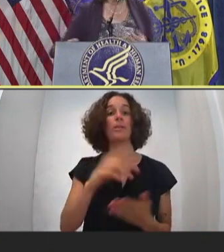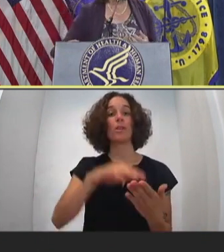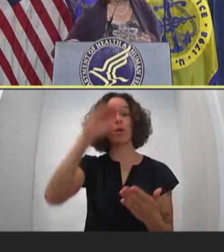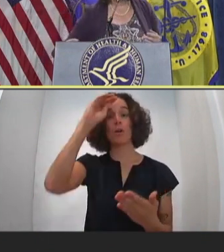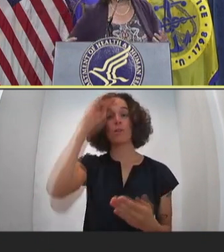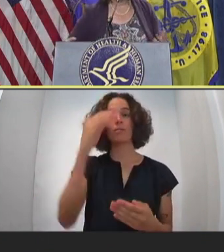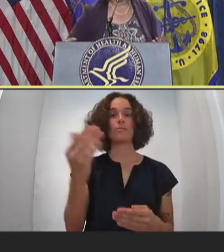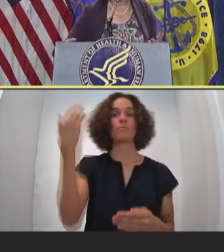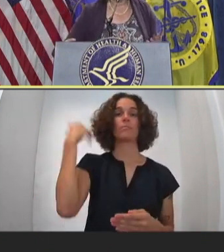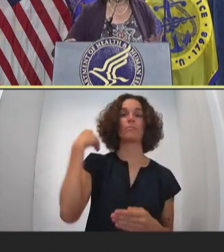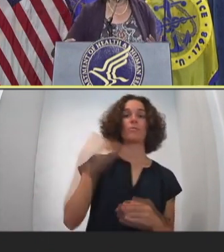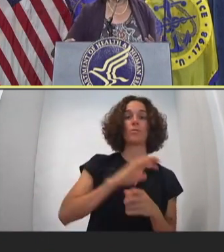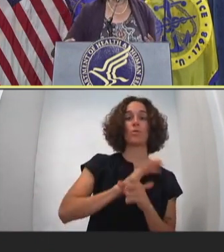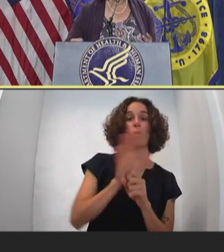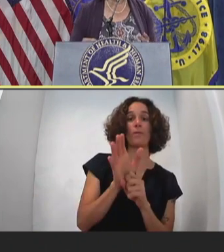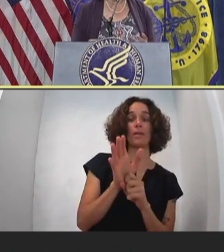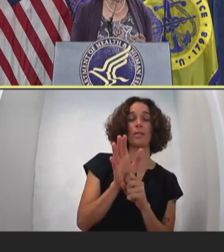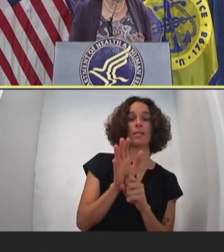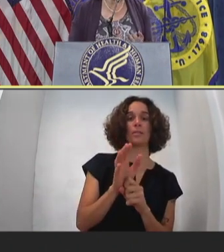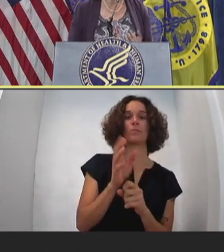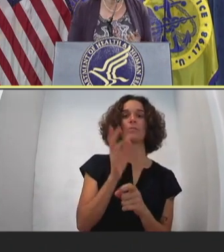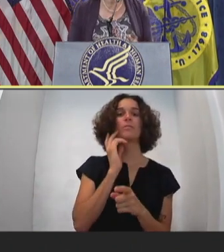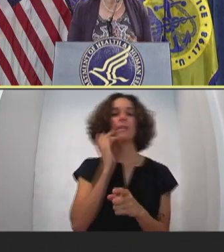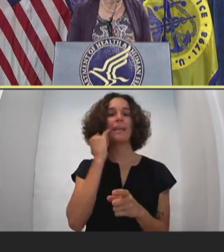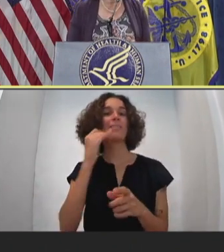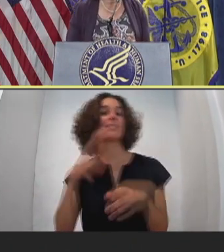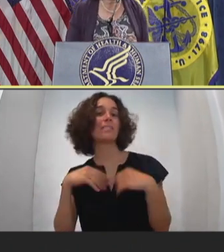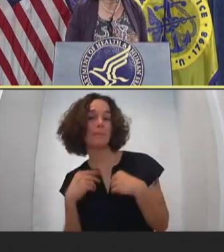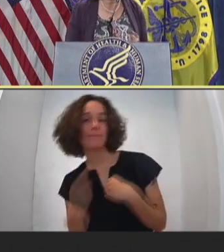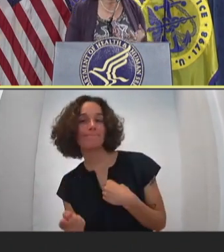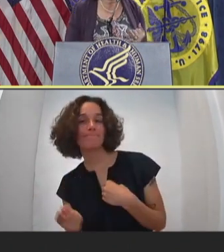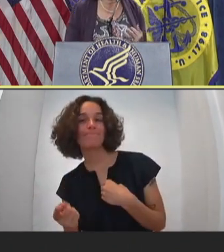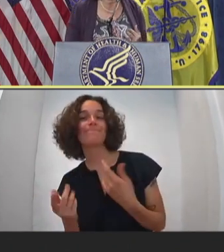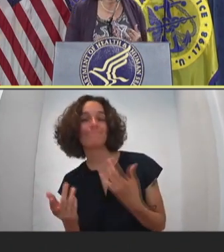it's acceptability. And thinking right now about,